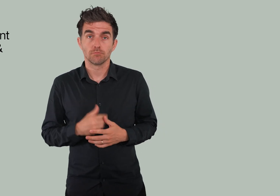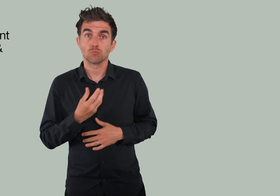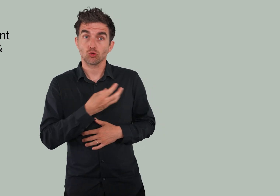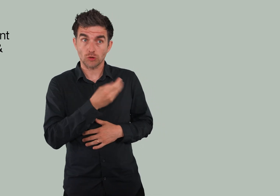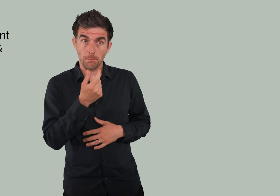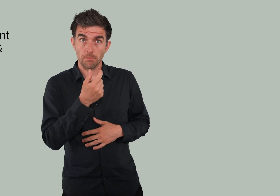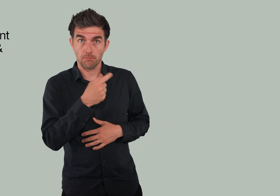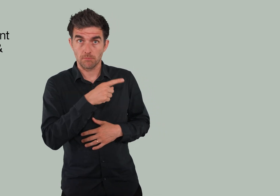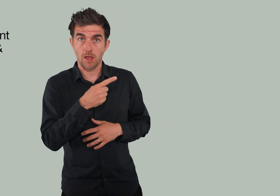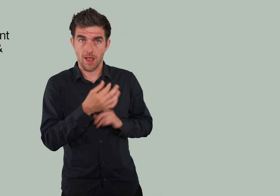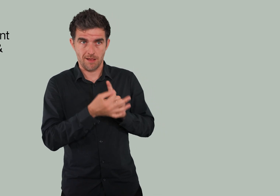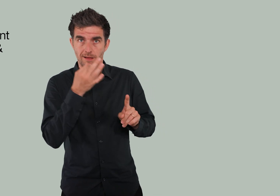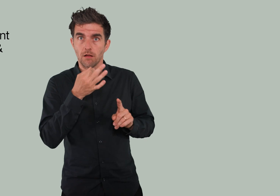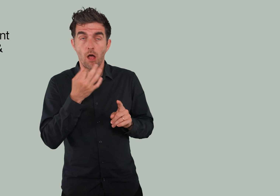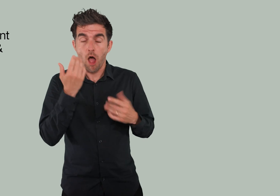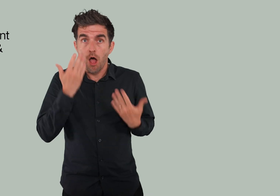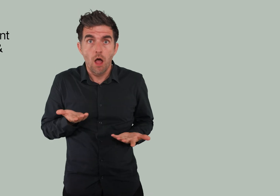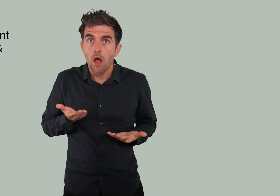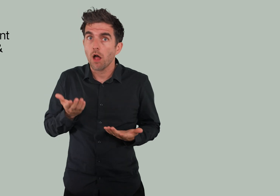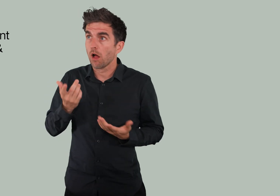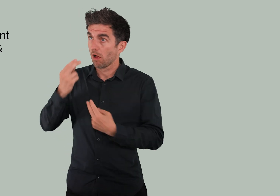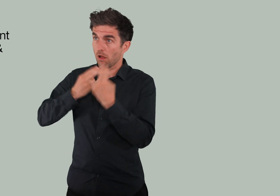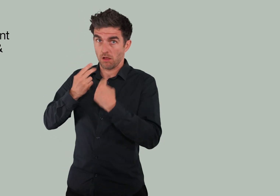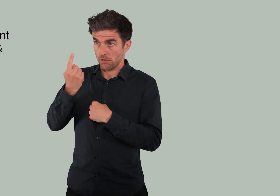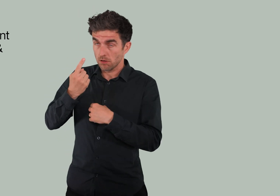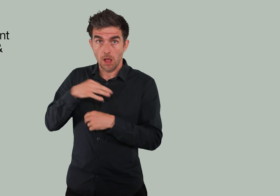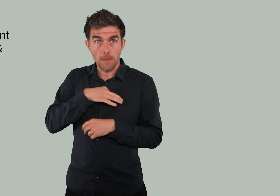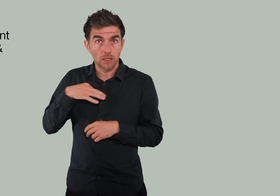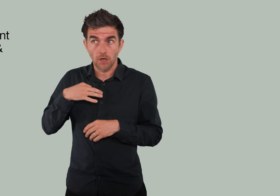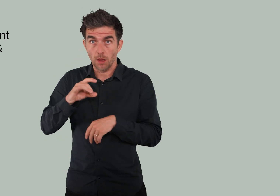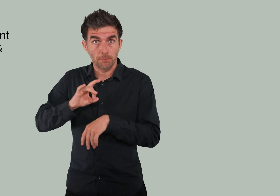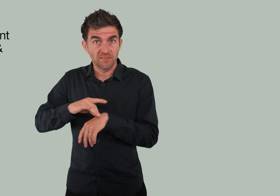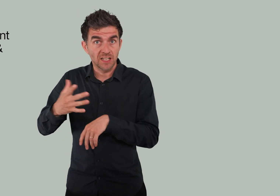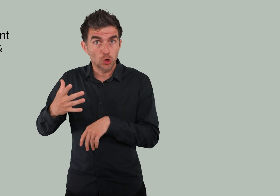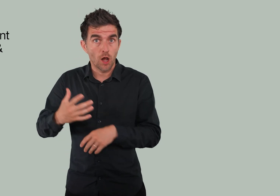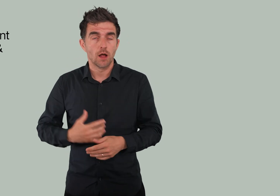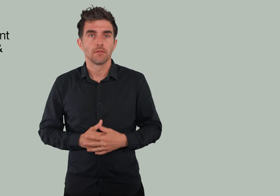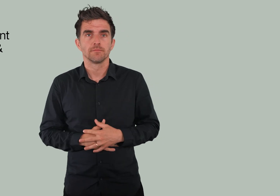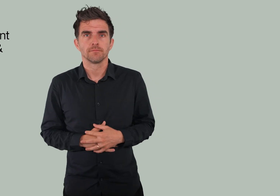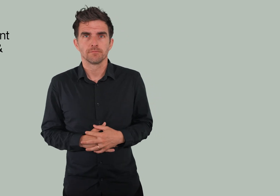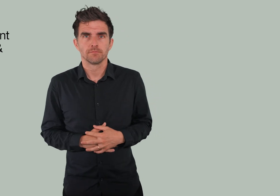6.39 Some applicants are not aware that the assessment is carried out by a medical professional.